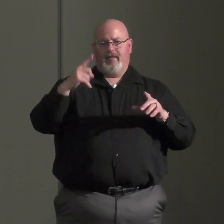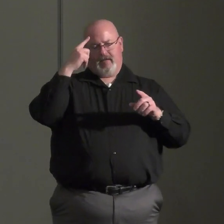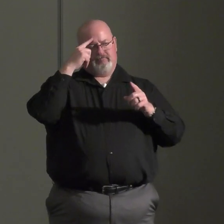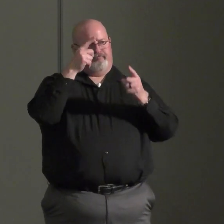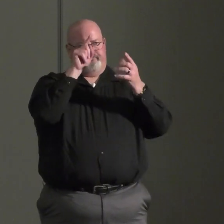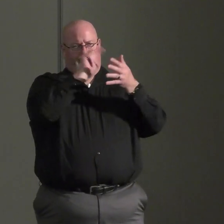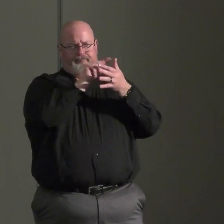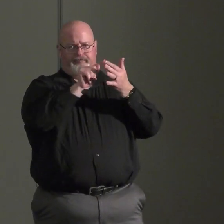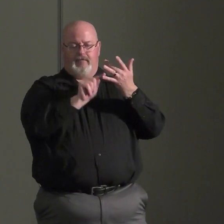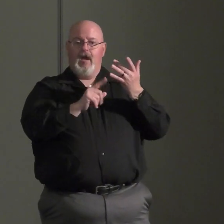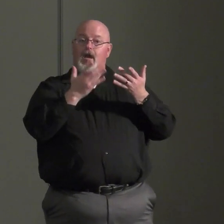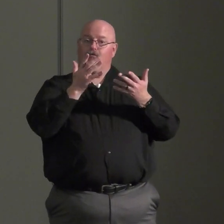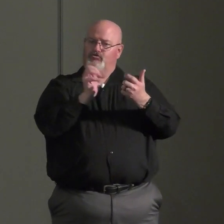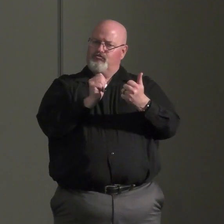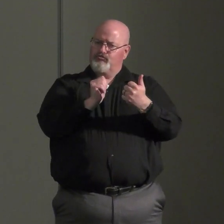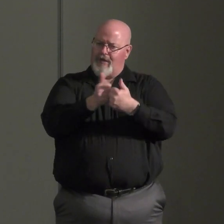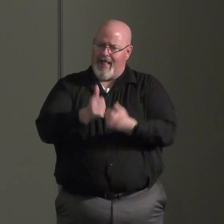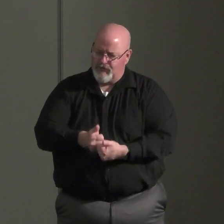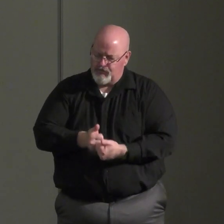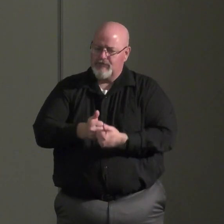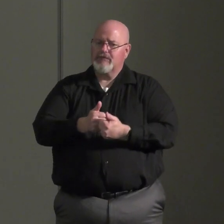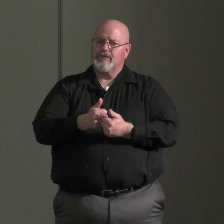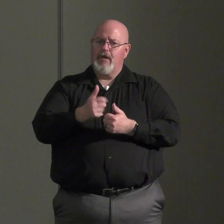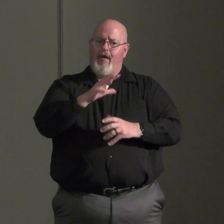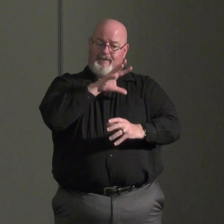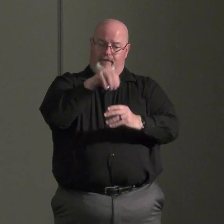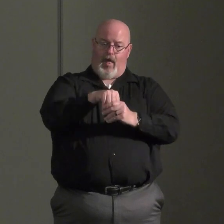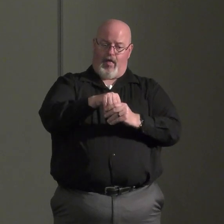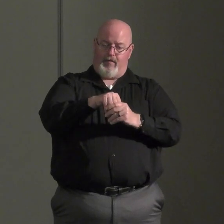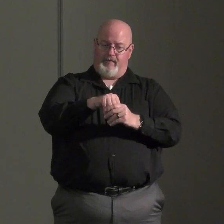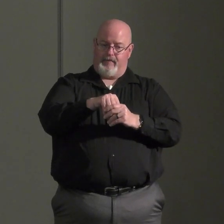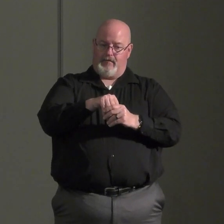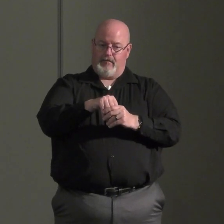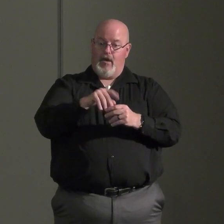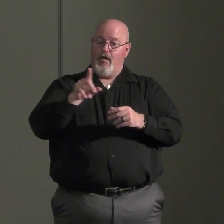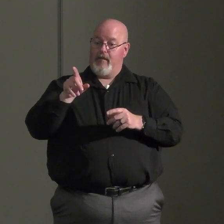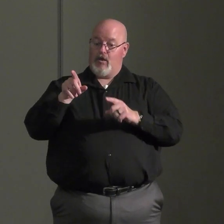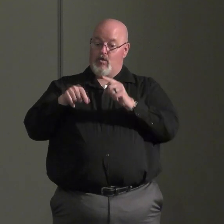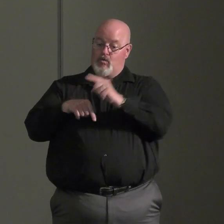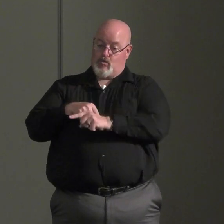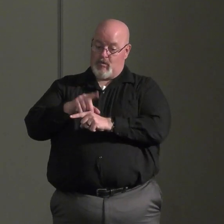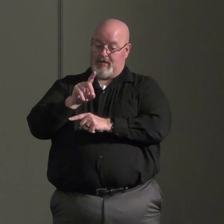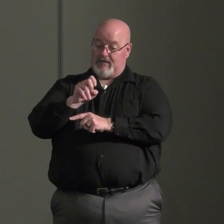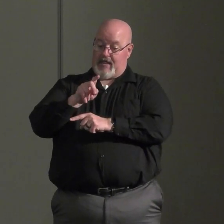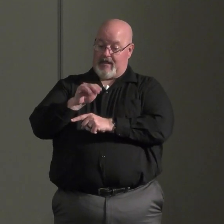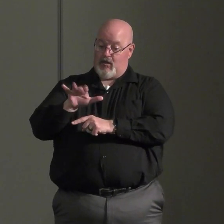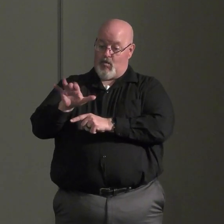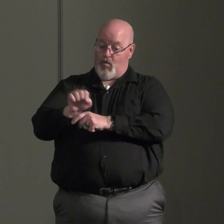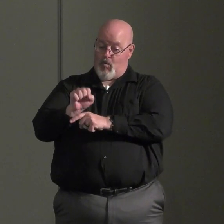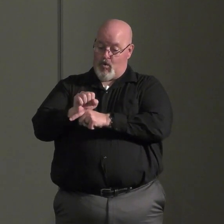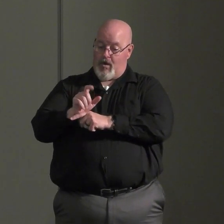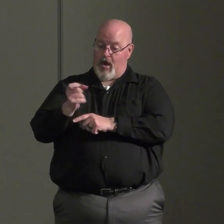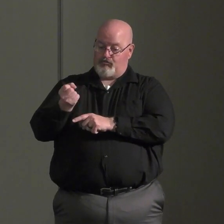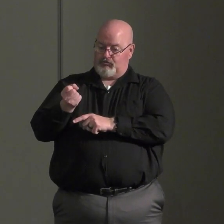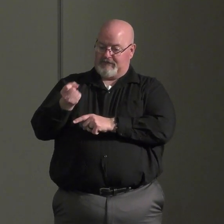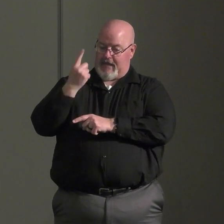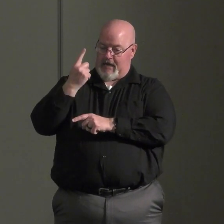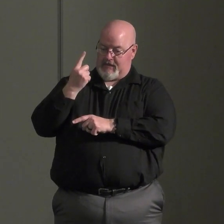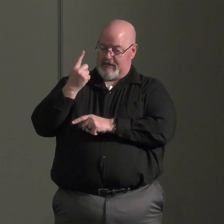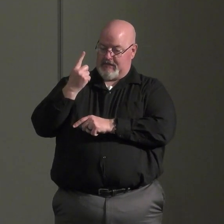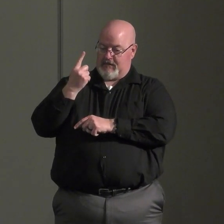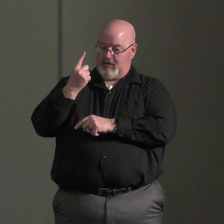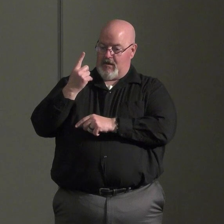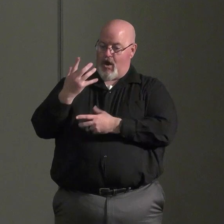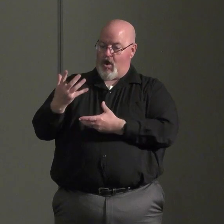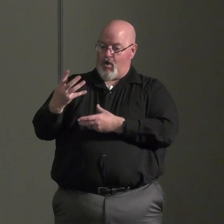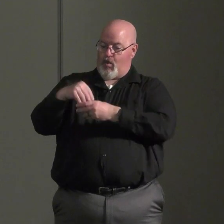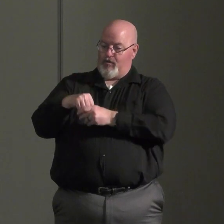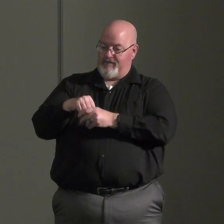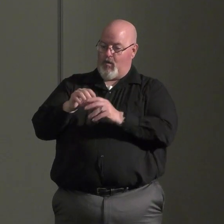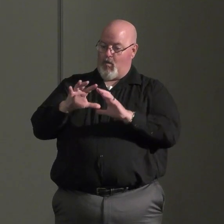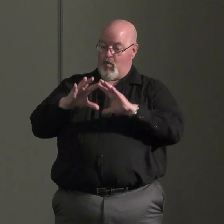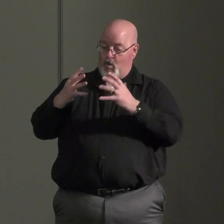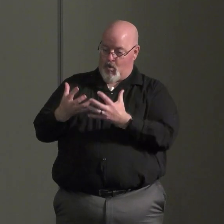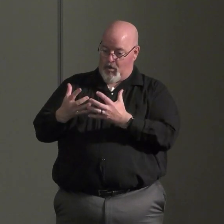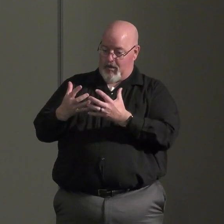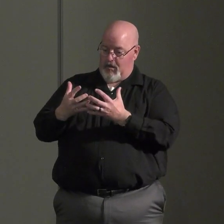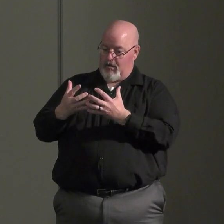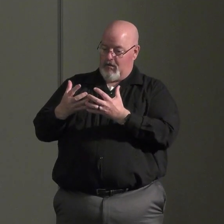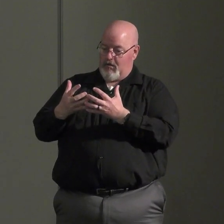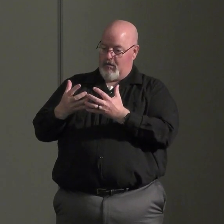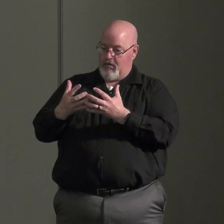things challenges involve you Delaney and the work you have to understand an inclusive world in the